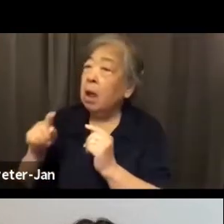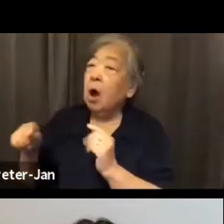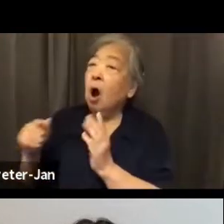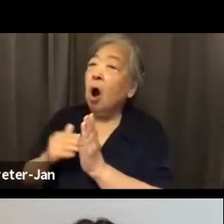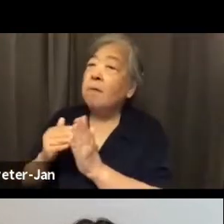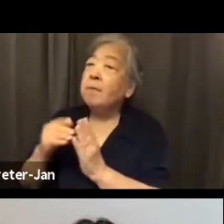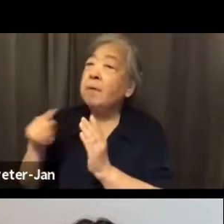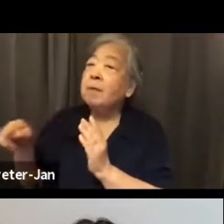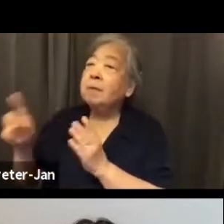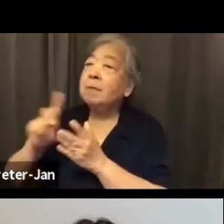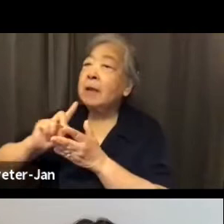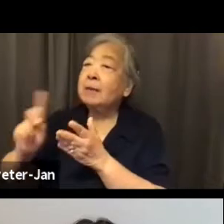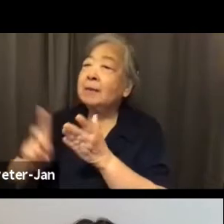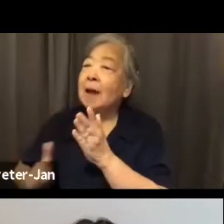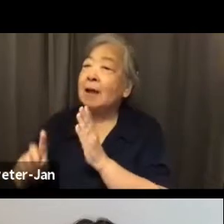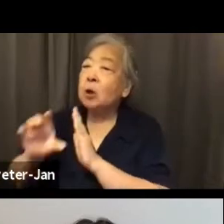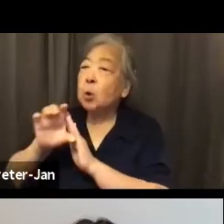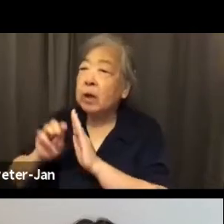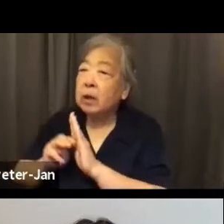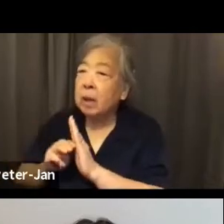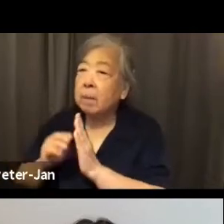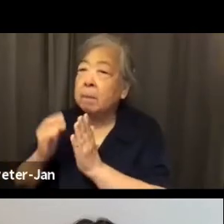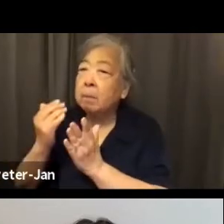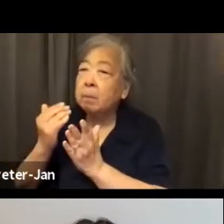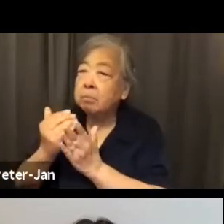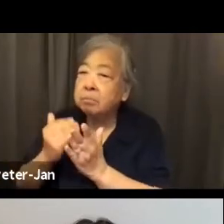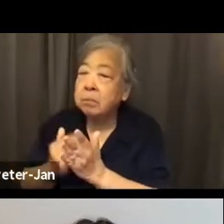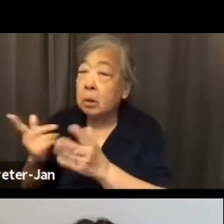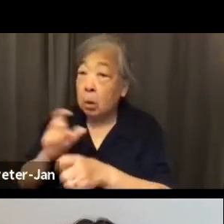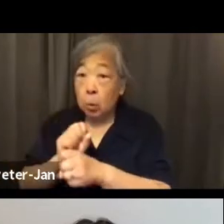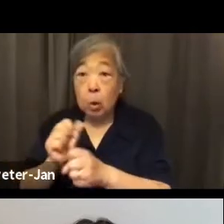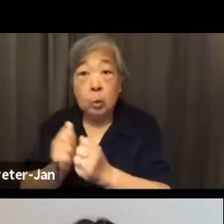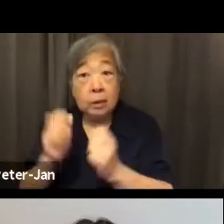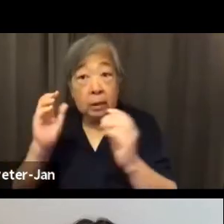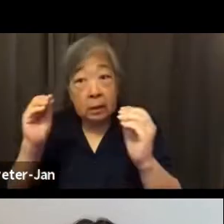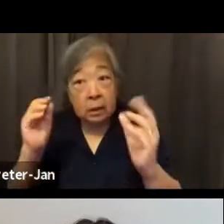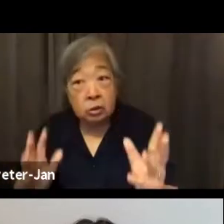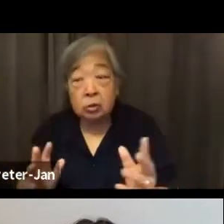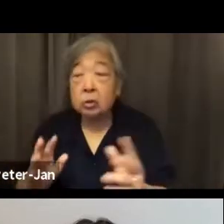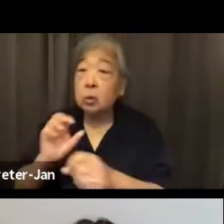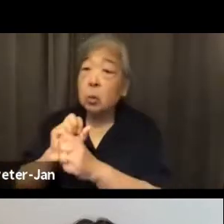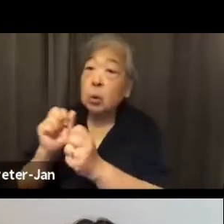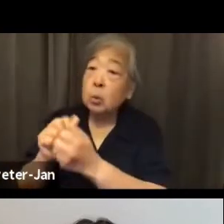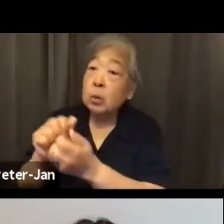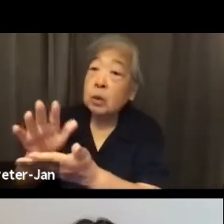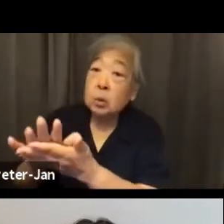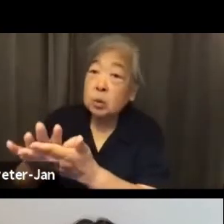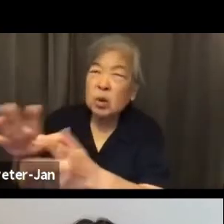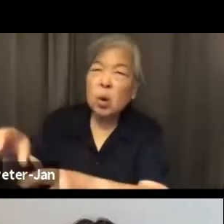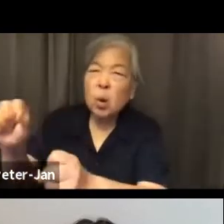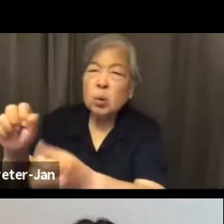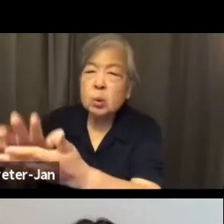curriculum, work with the teacher, host school sites and also for the overseas program they're